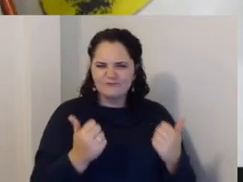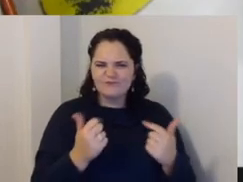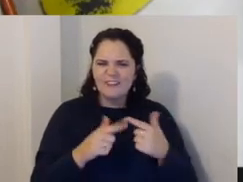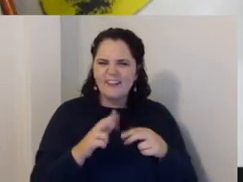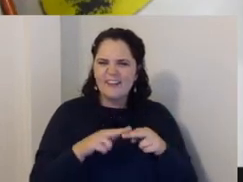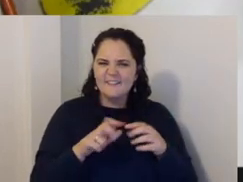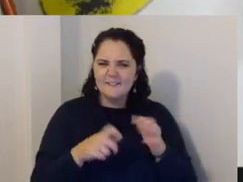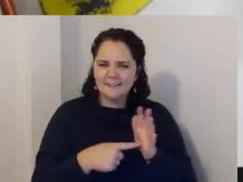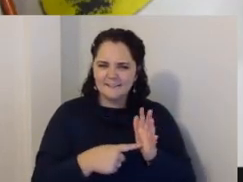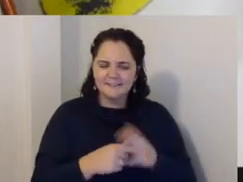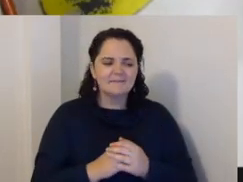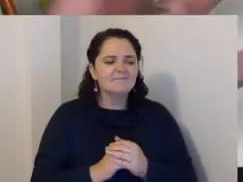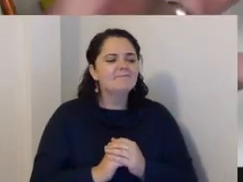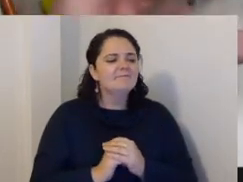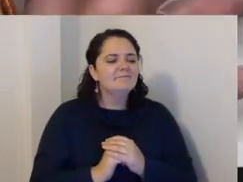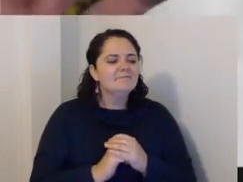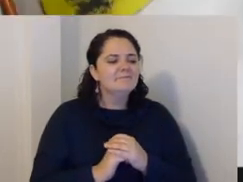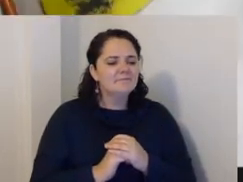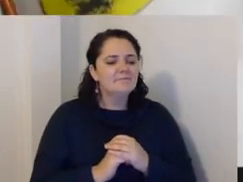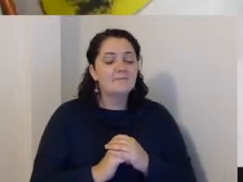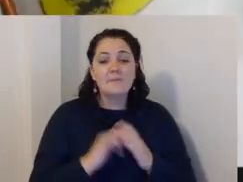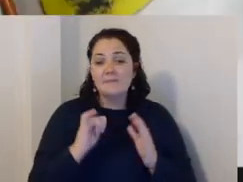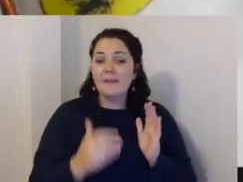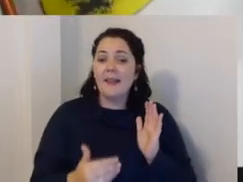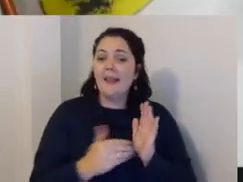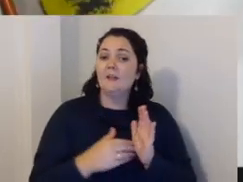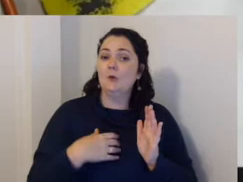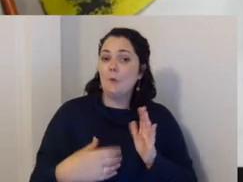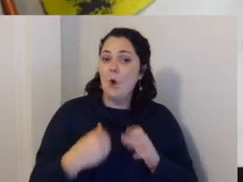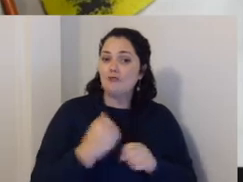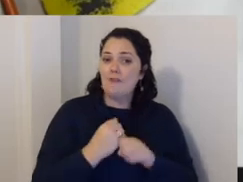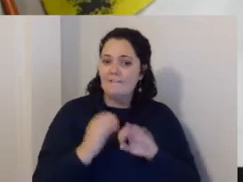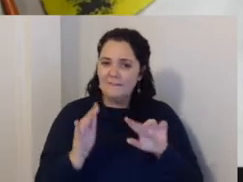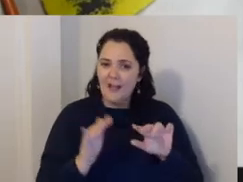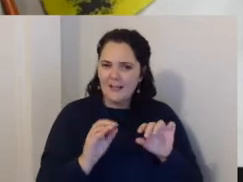is add even more graphite to build up even more darkness but ultimately that's what you're after